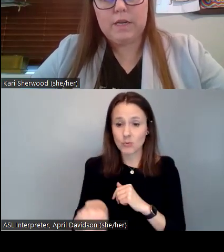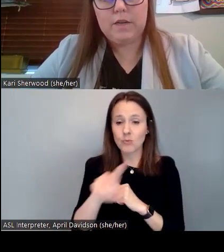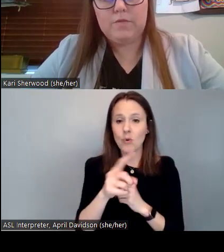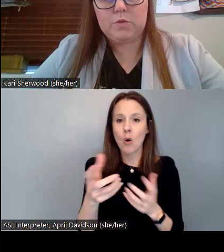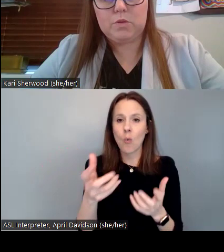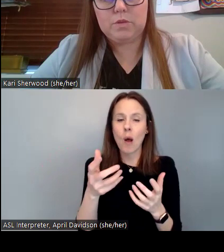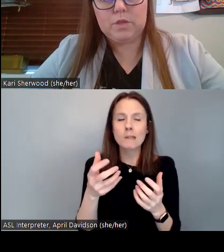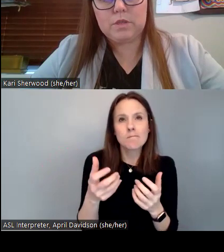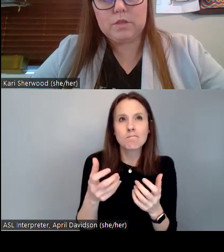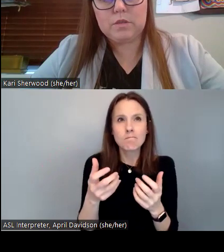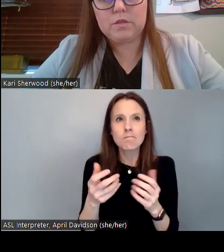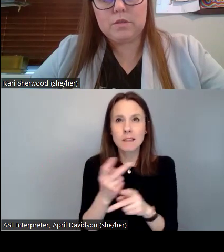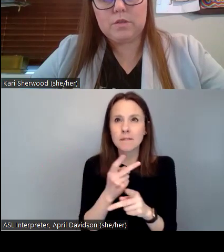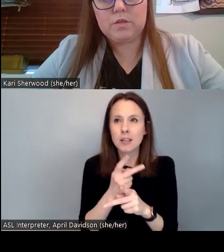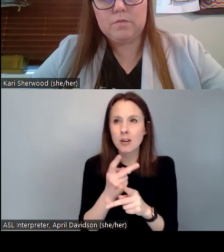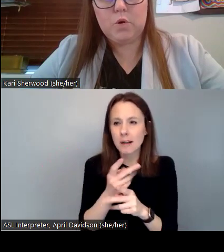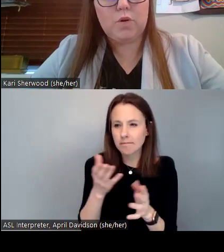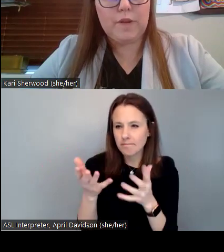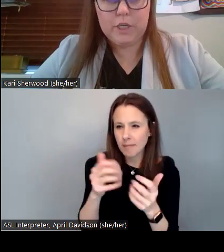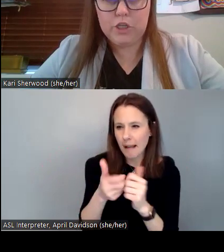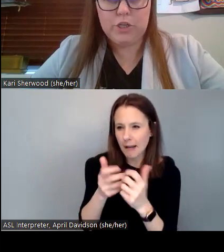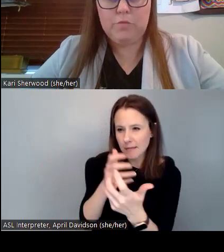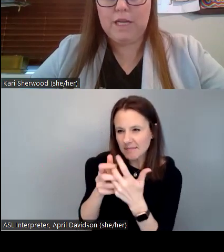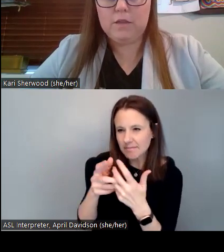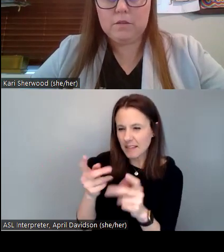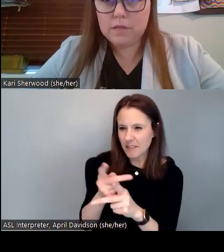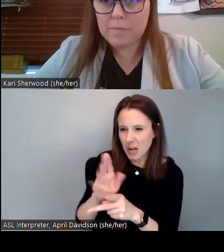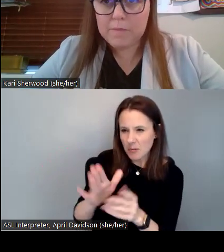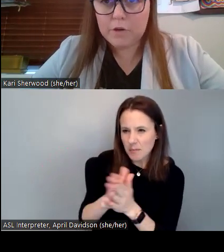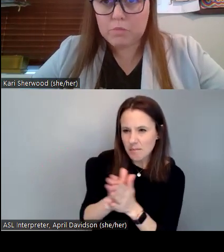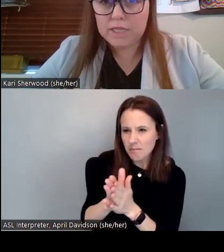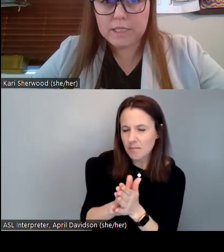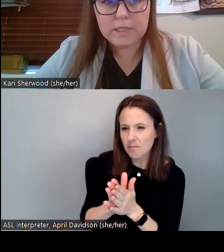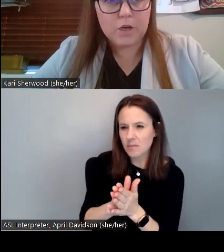an individual's motivation, you might, that might be a